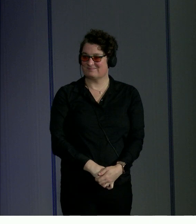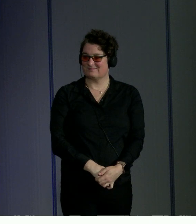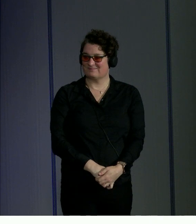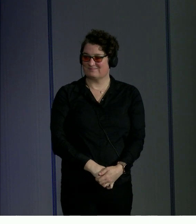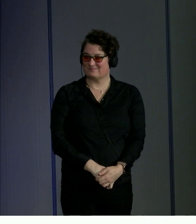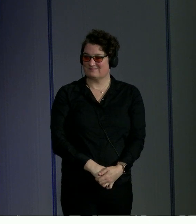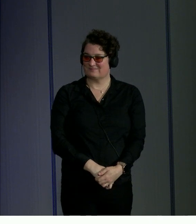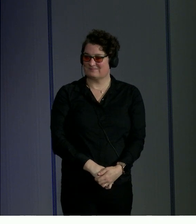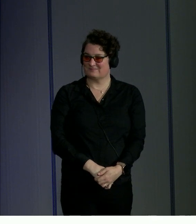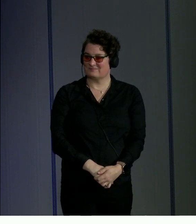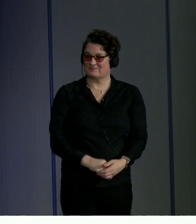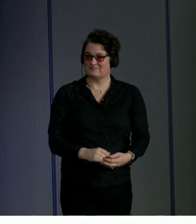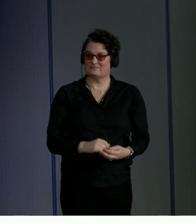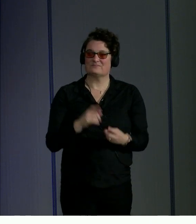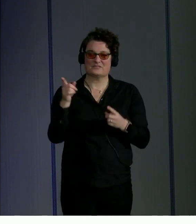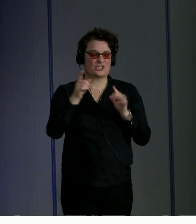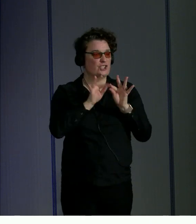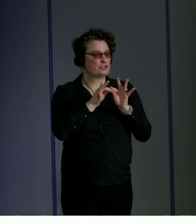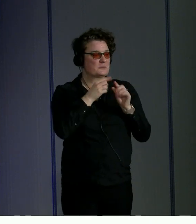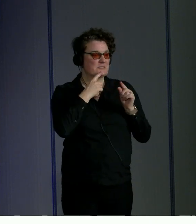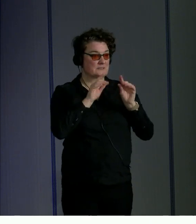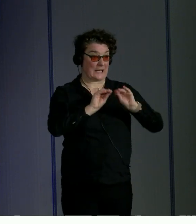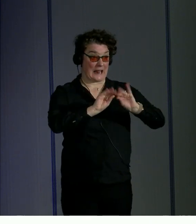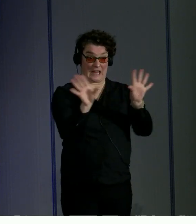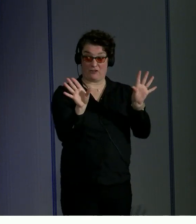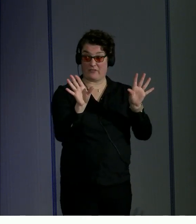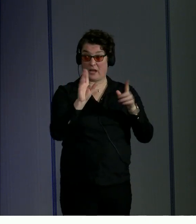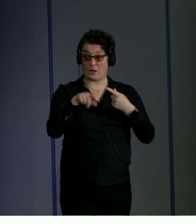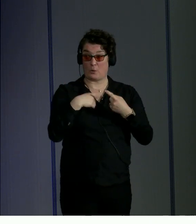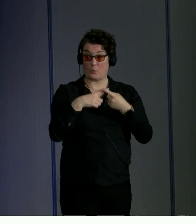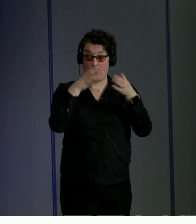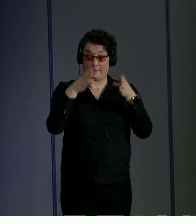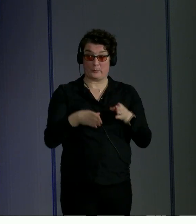So just to clarify, when somebody is deaf and blind,